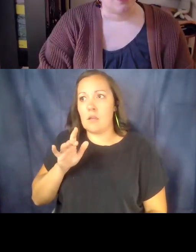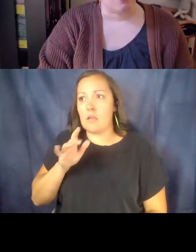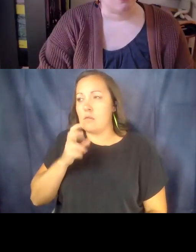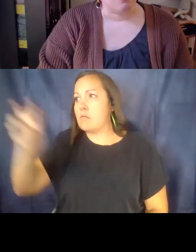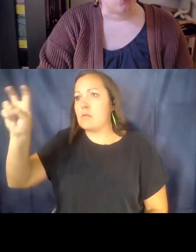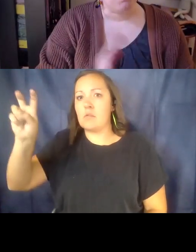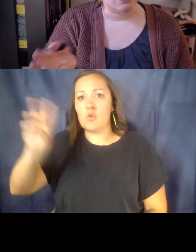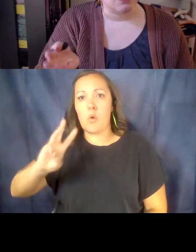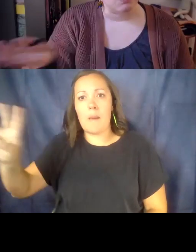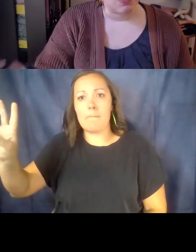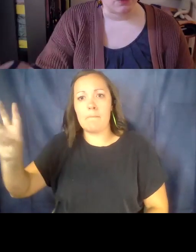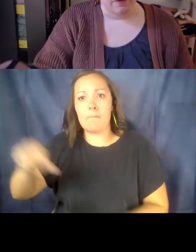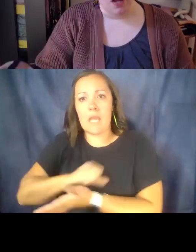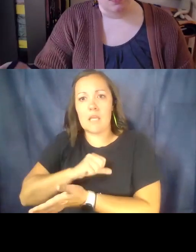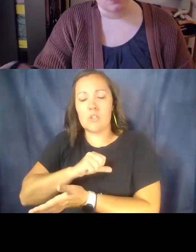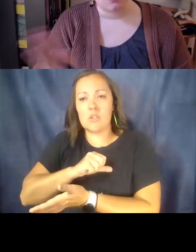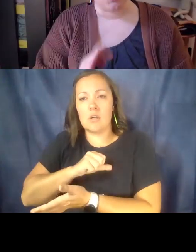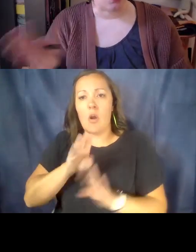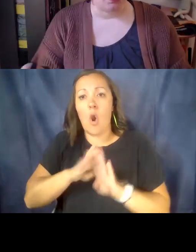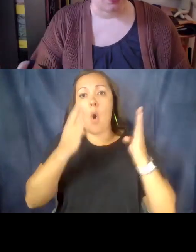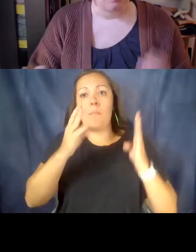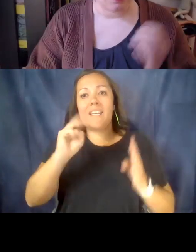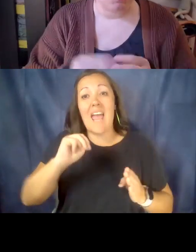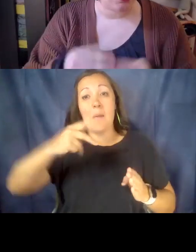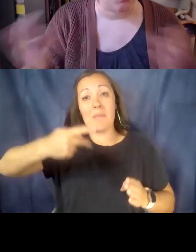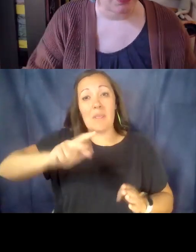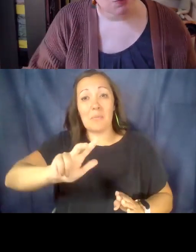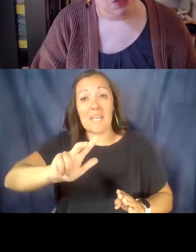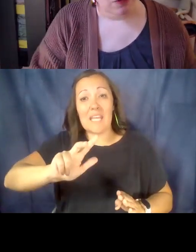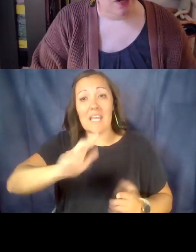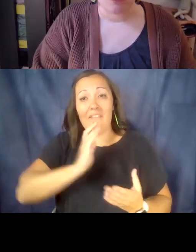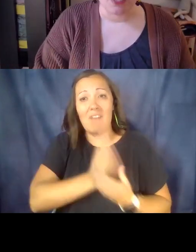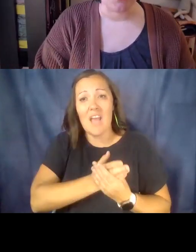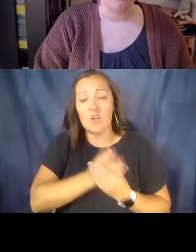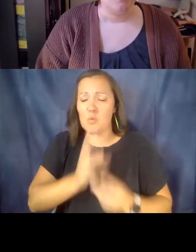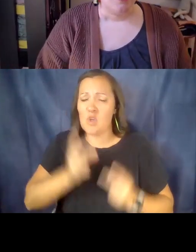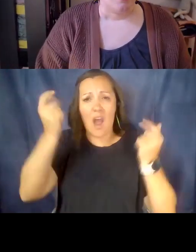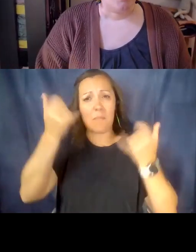they opened MP3 files, which Otto played, because it was just loading the MP3 file in the browser.